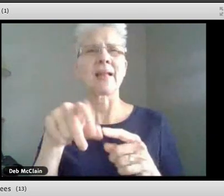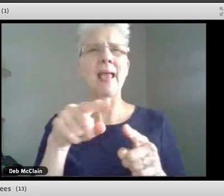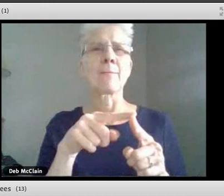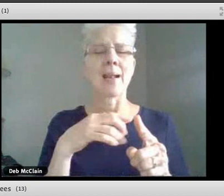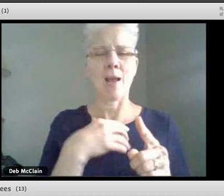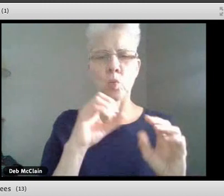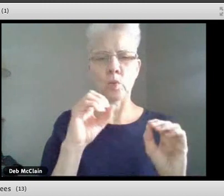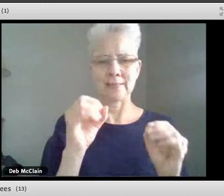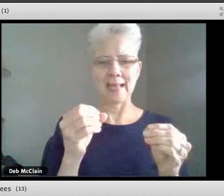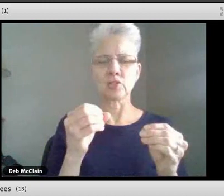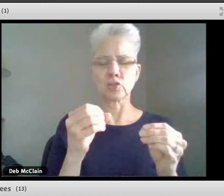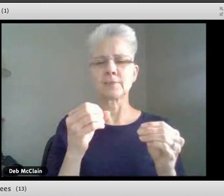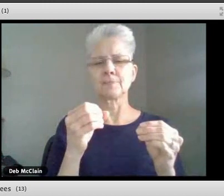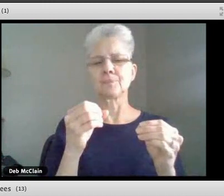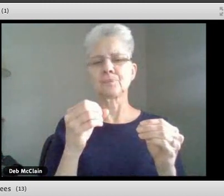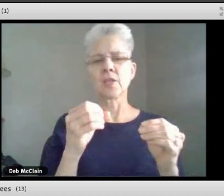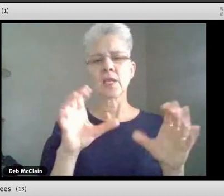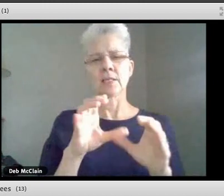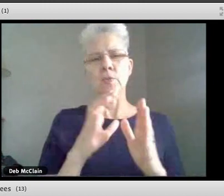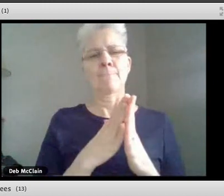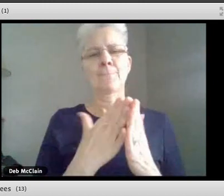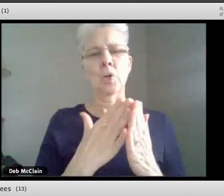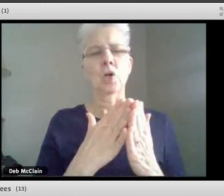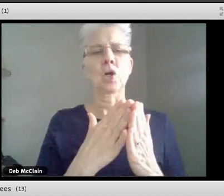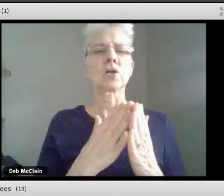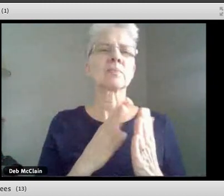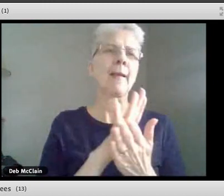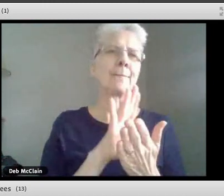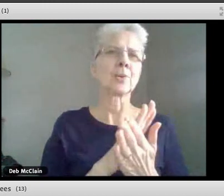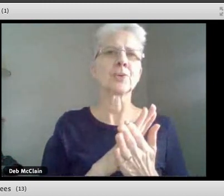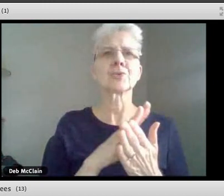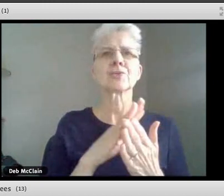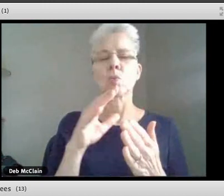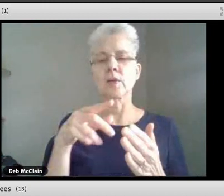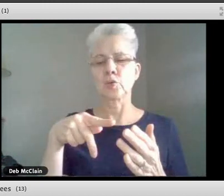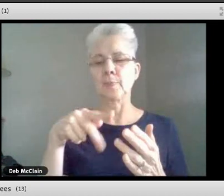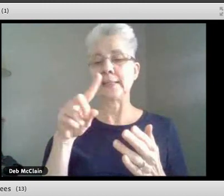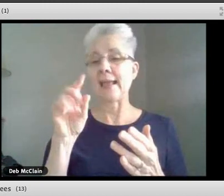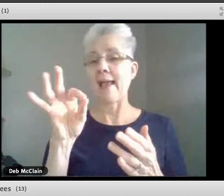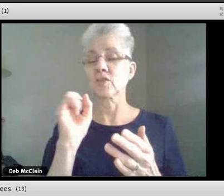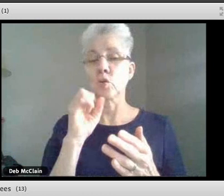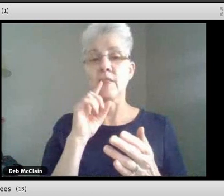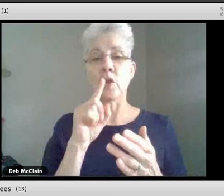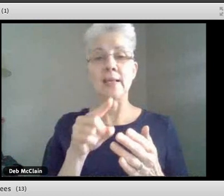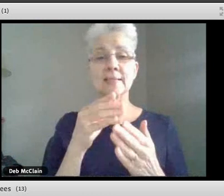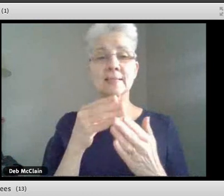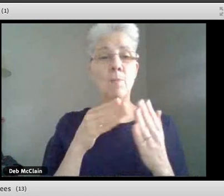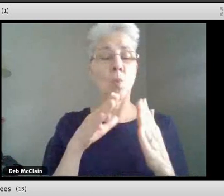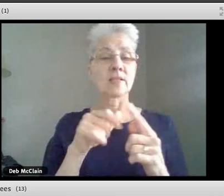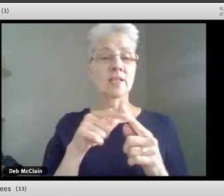documents, papers in PDF, and so there's some ways that you can do that that will help you check your PDF